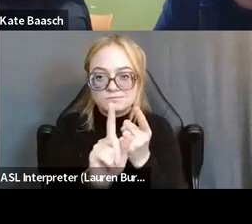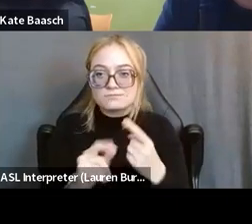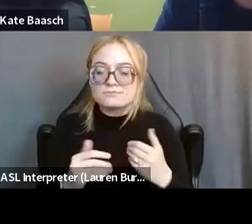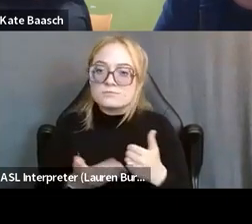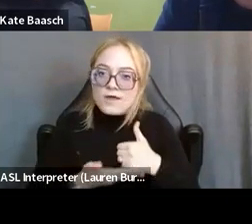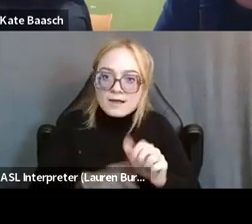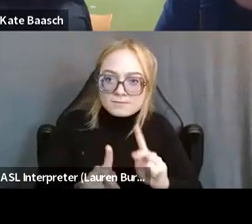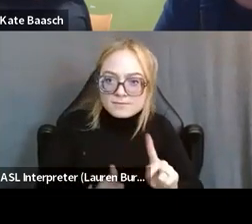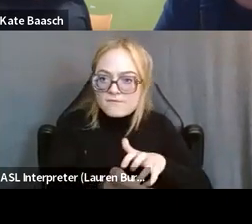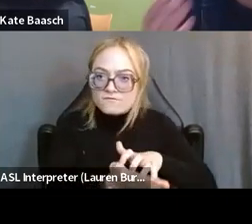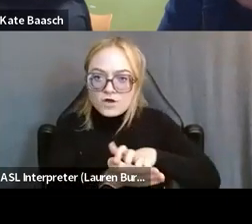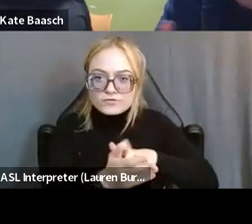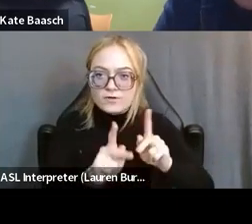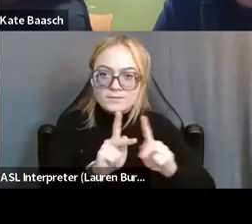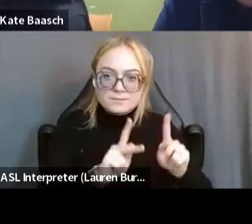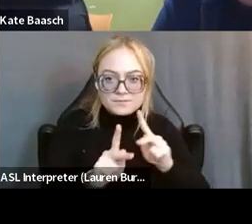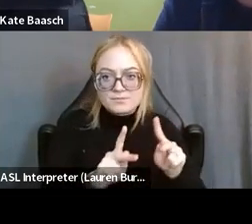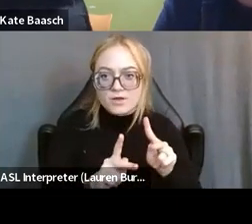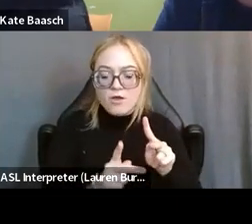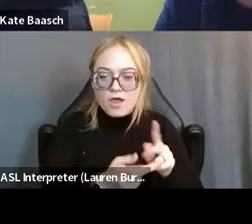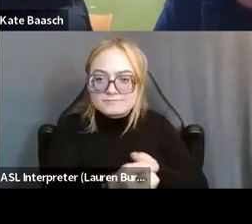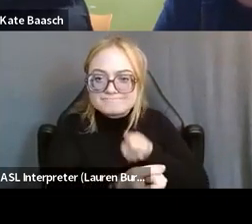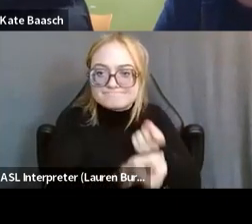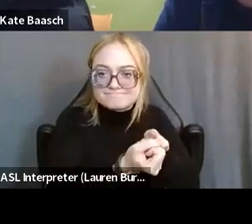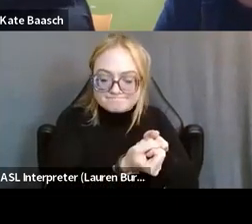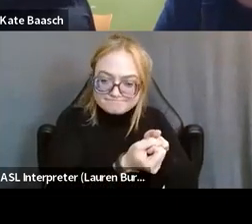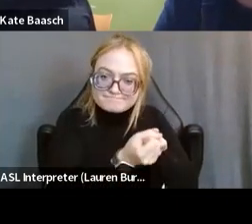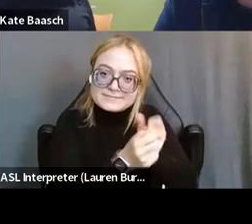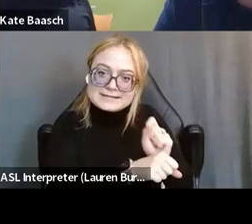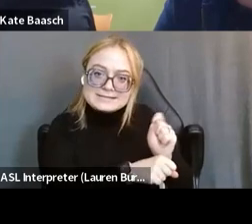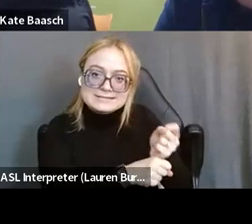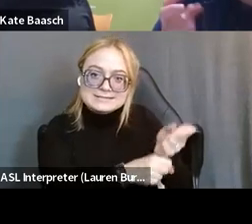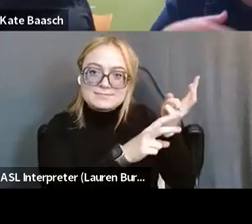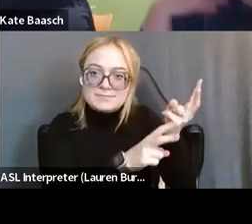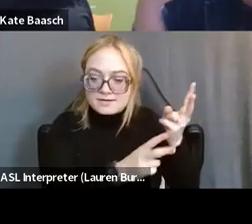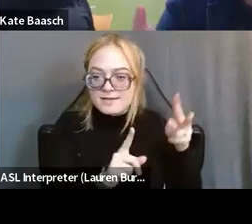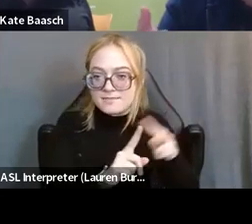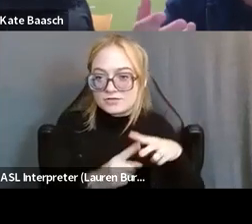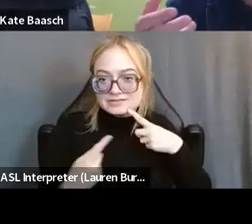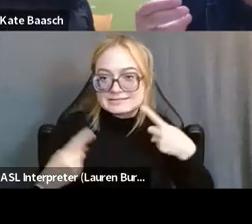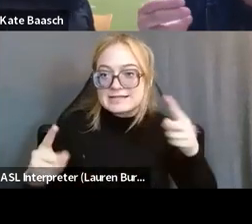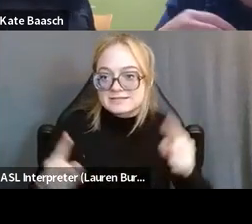to be able to submit applications successfully. So I think there's lots of workarounds and again,